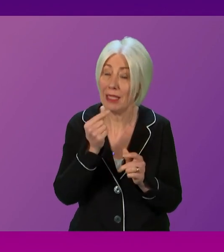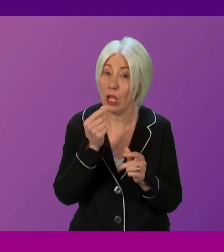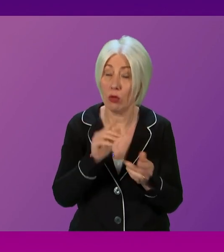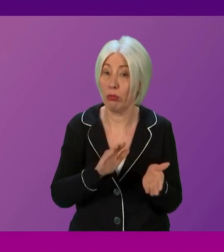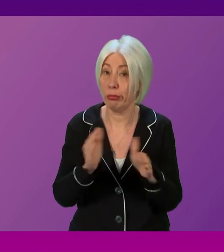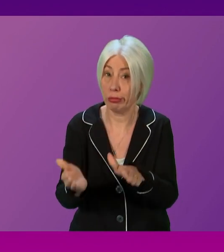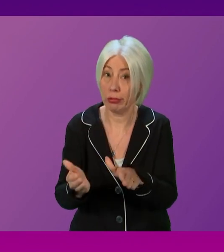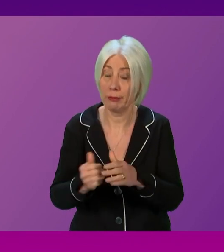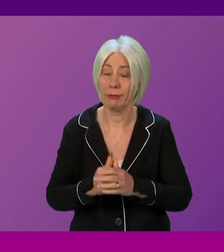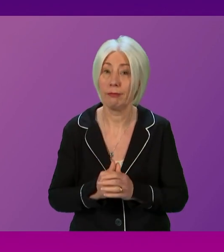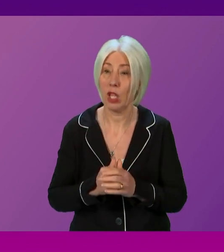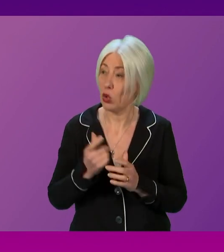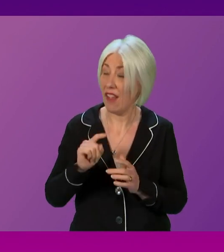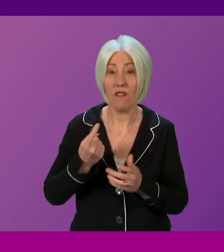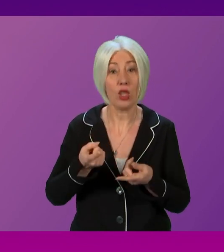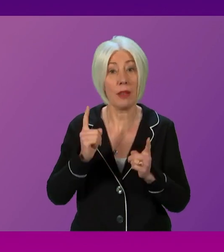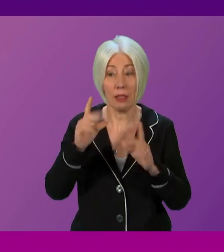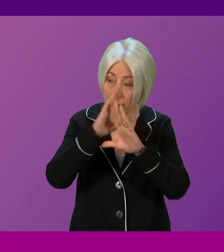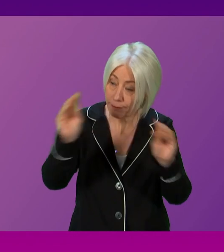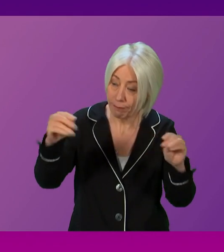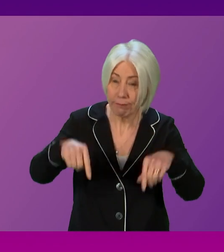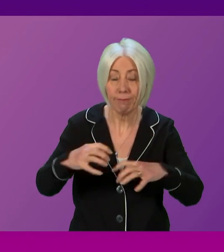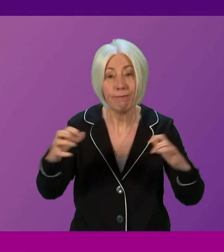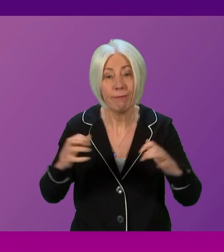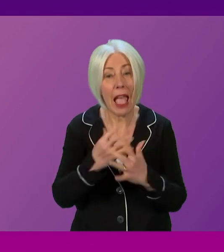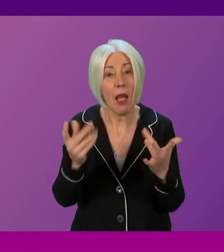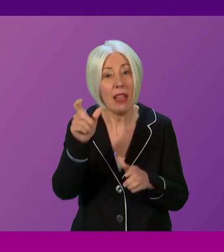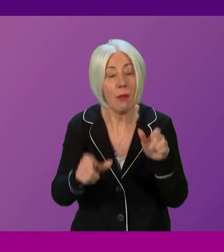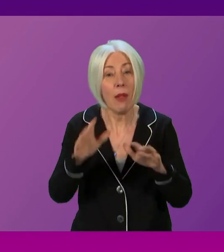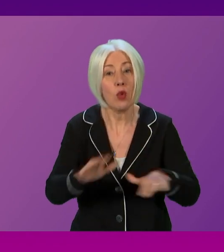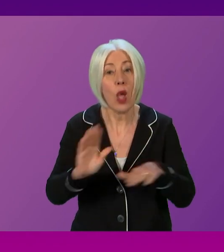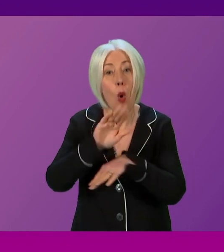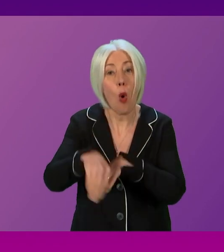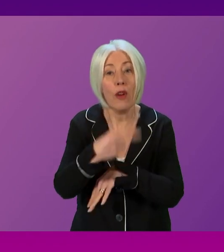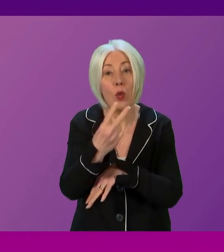First Minister tell us how many people waited for more than 24 hours in A and E in the past year?